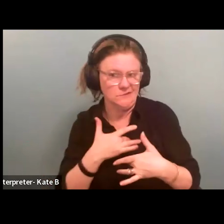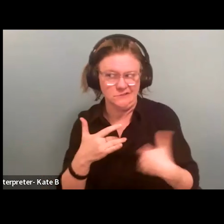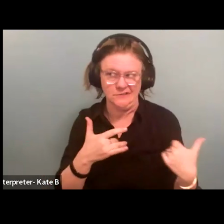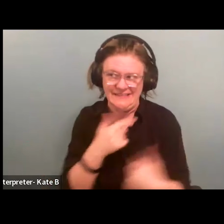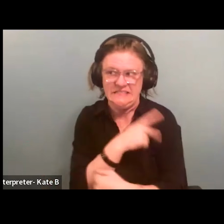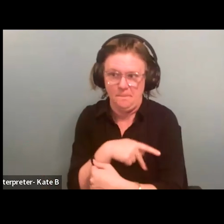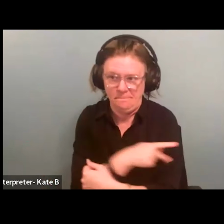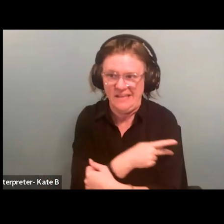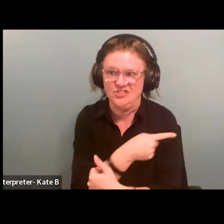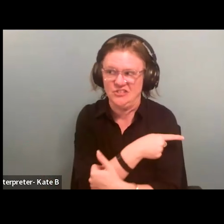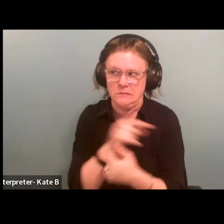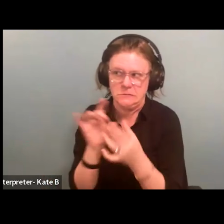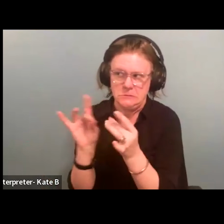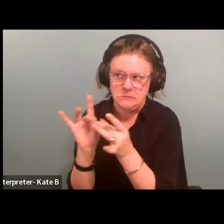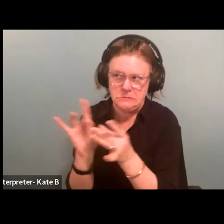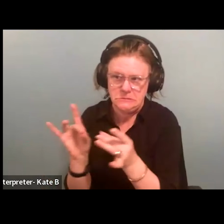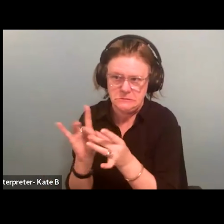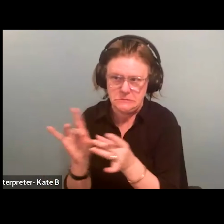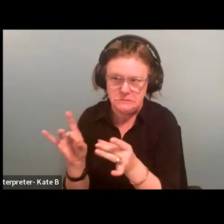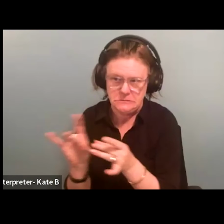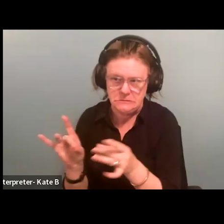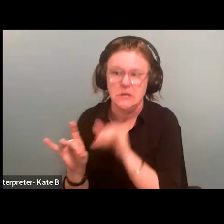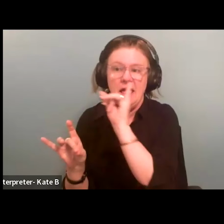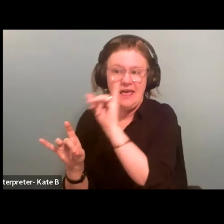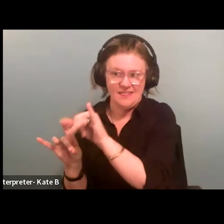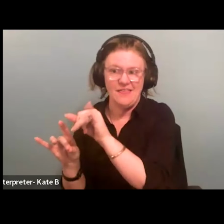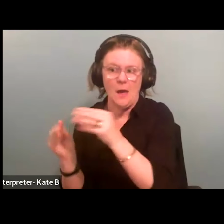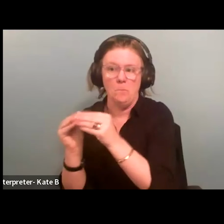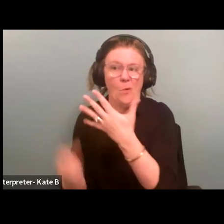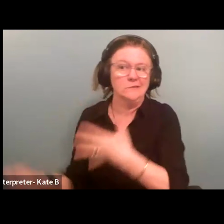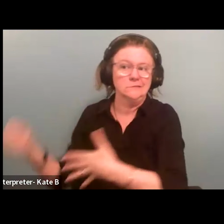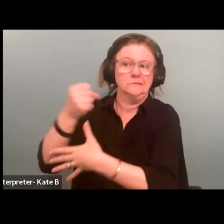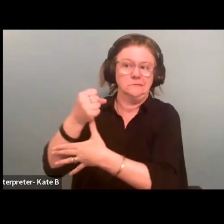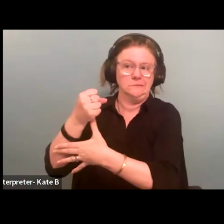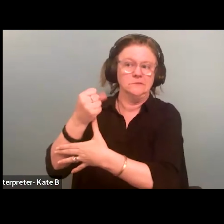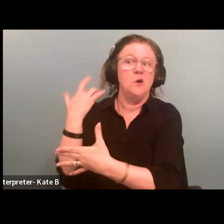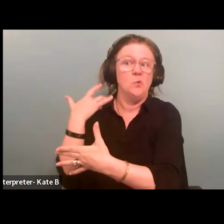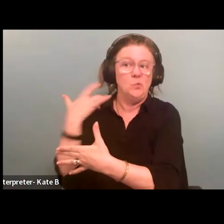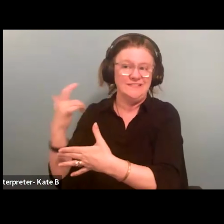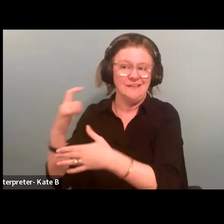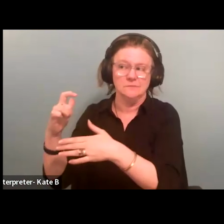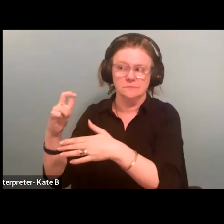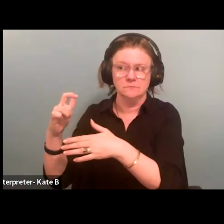And those reports actually take a higher precedence because we do contact those individuals.